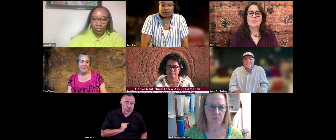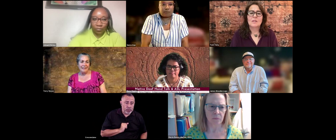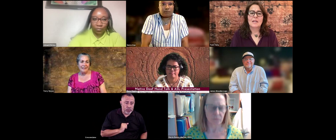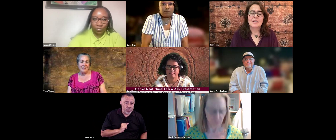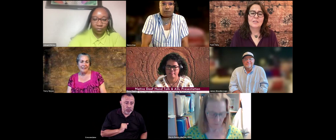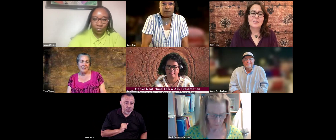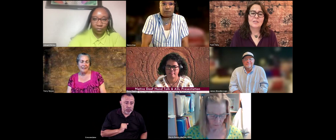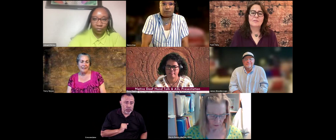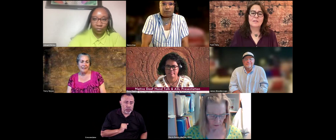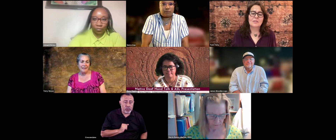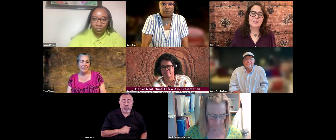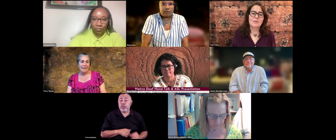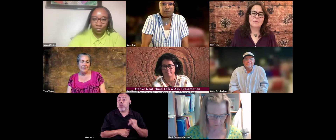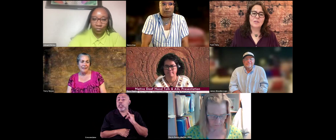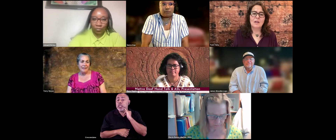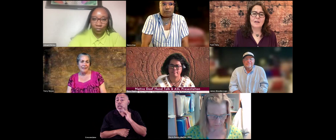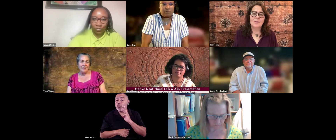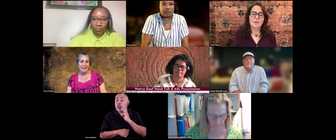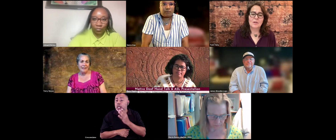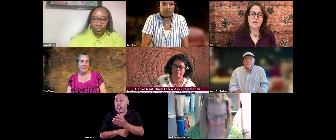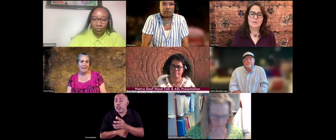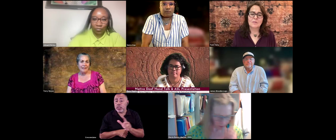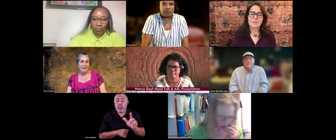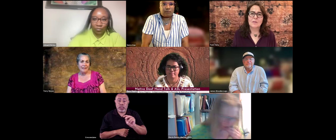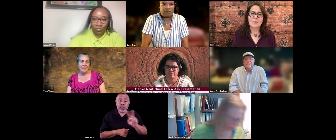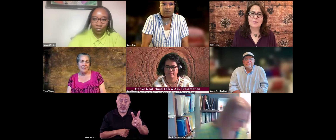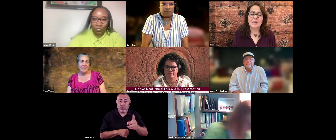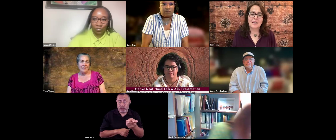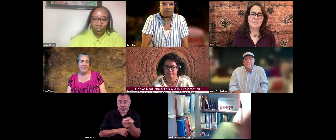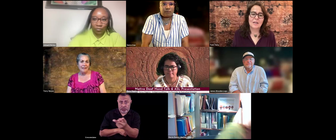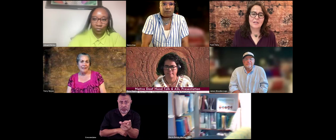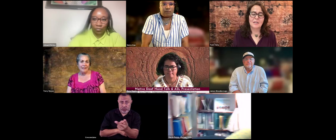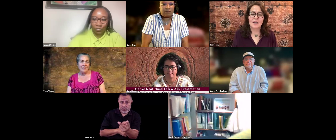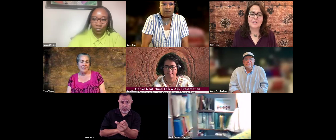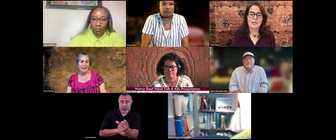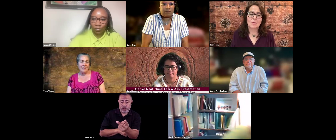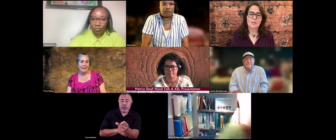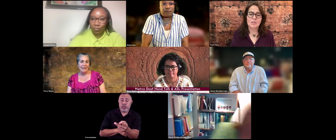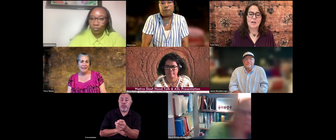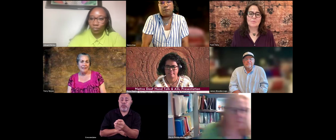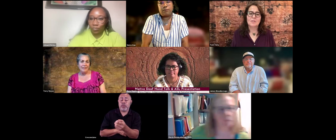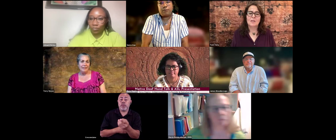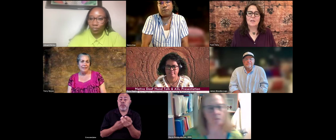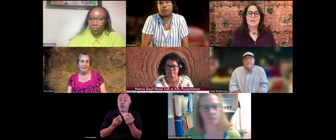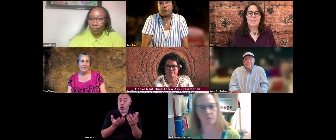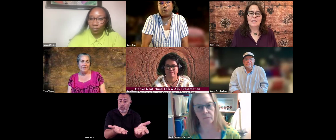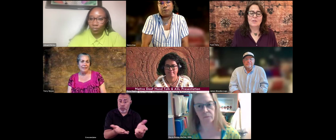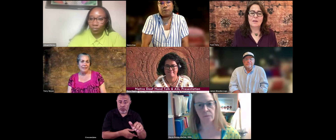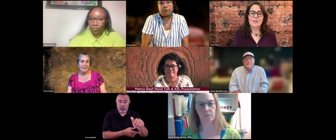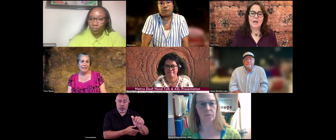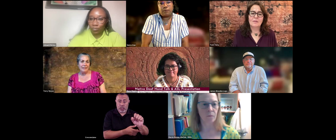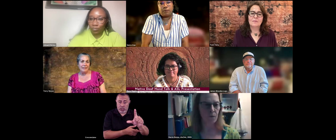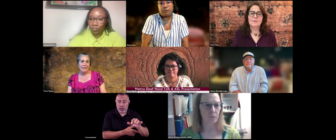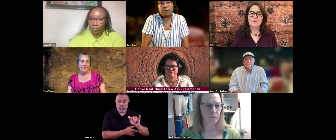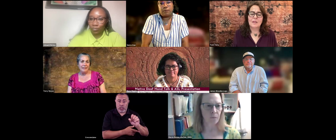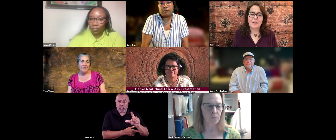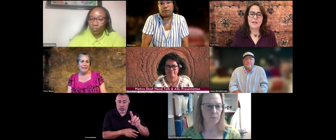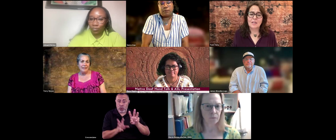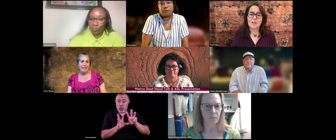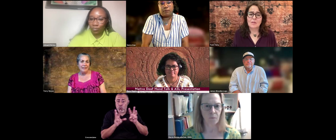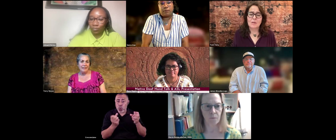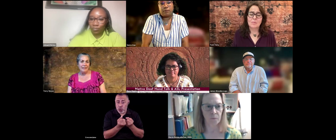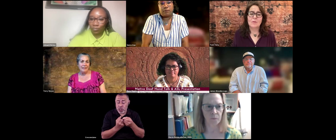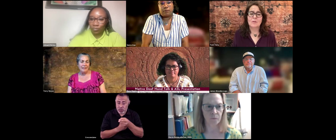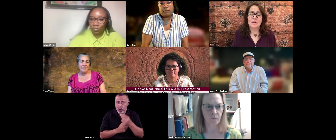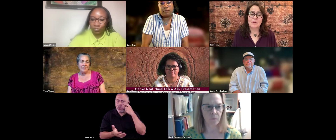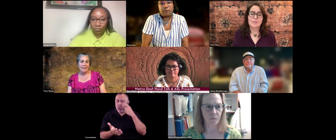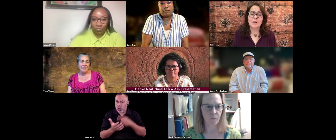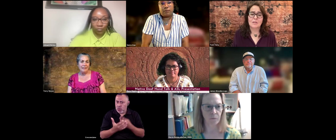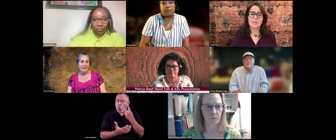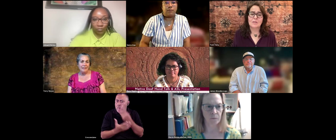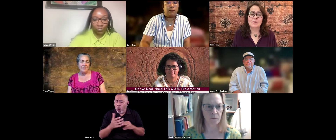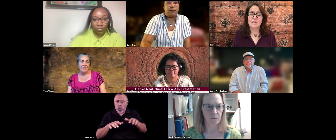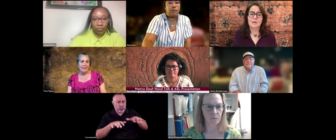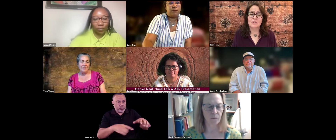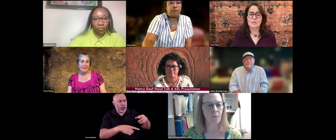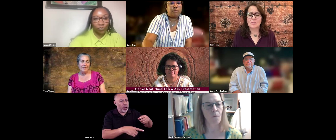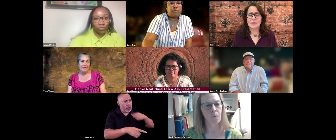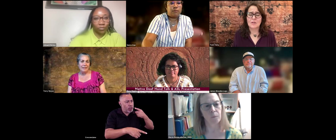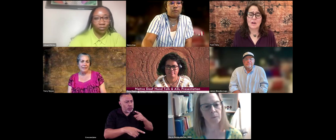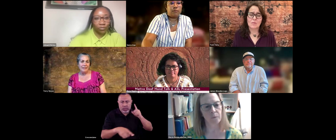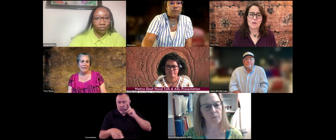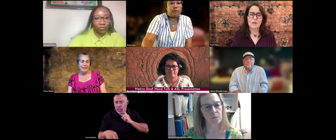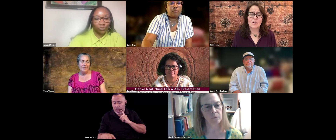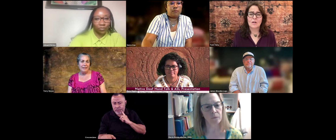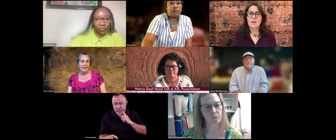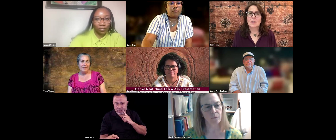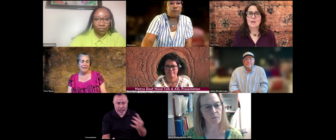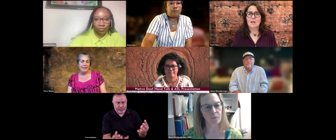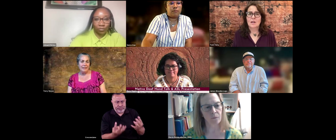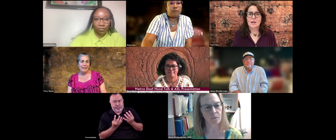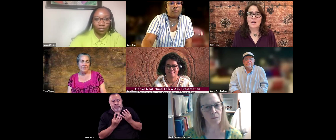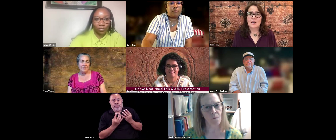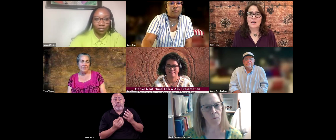James Windlegs and Terry Vinson when you have your ASL and ISL workshops. You have a lot of deaf and hearing people coming to talk to you and you also sell your artwork.